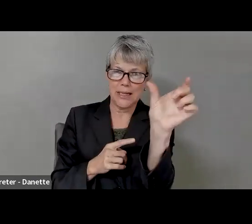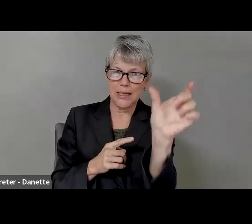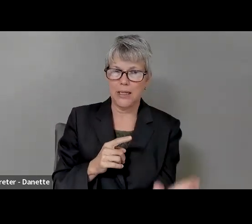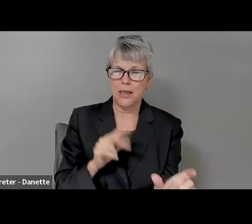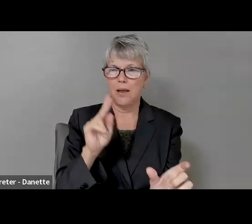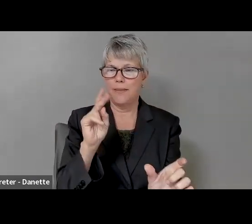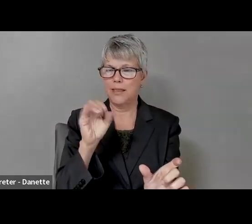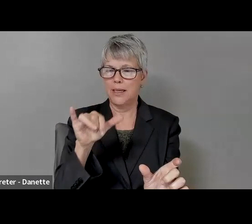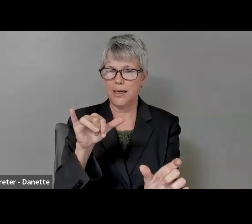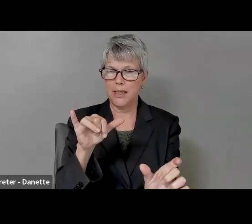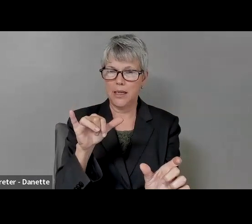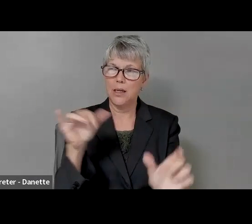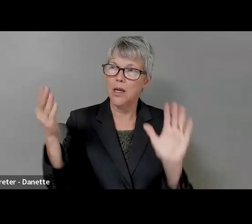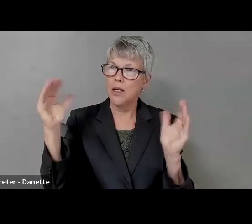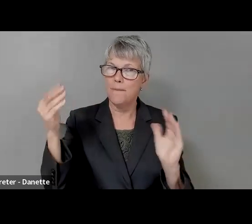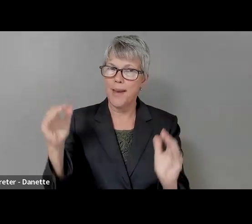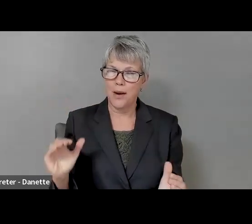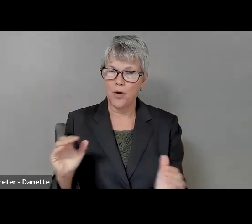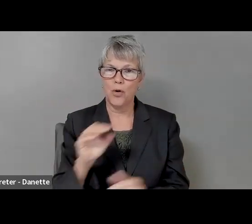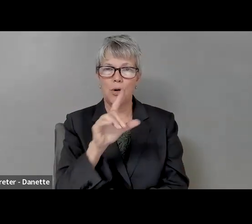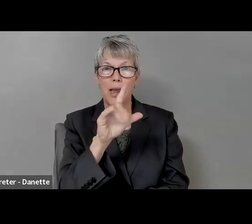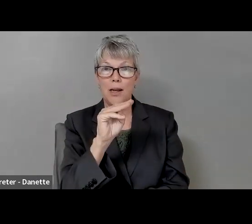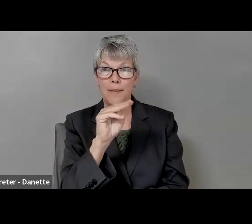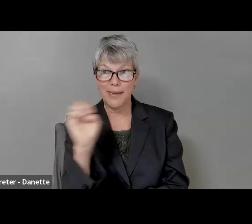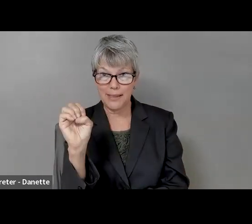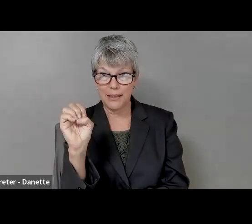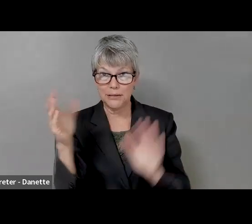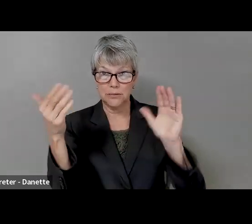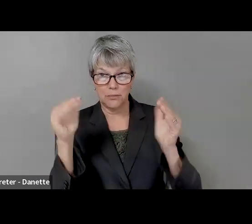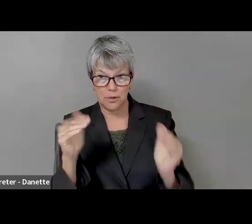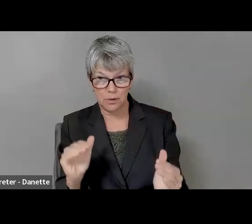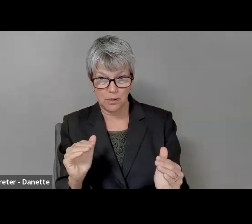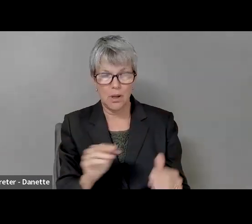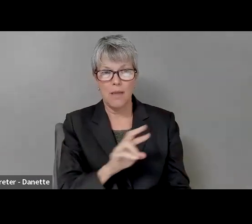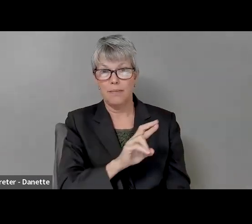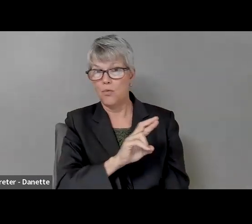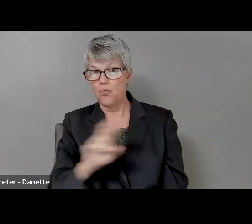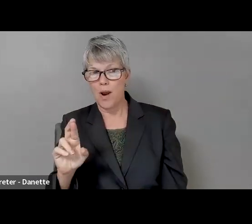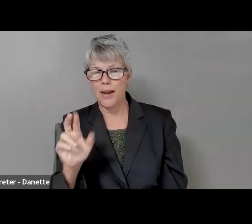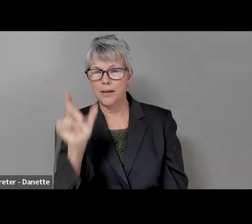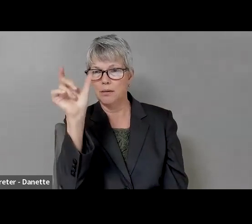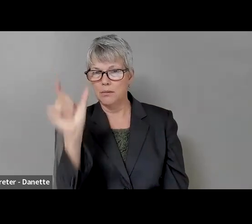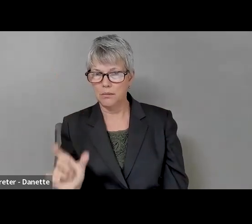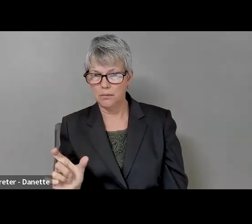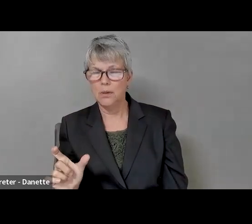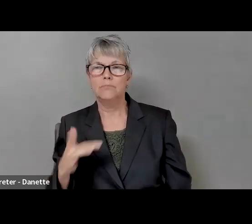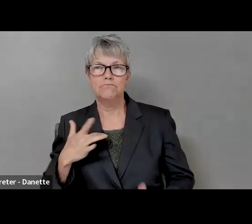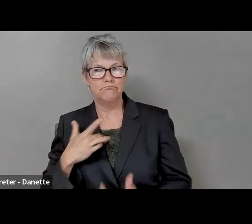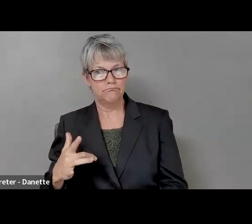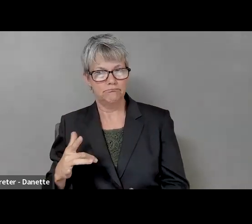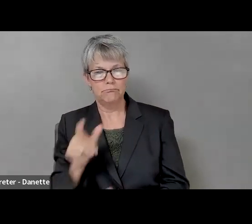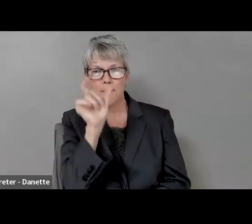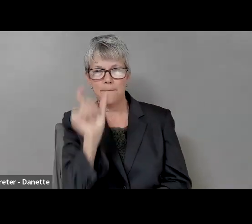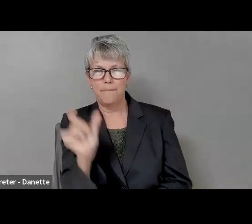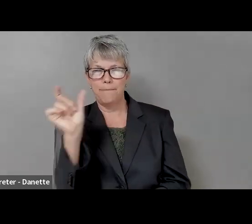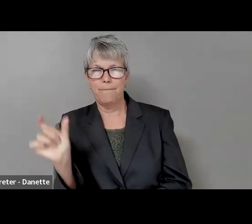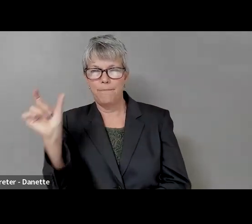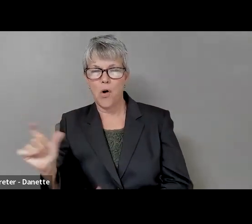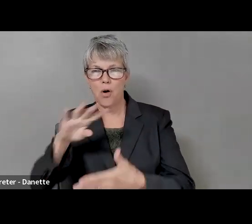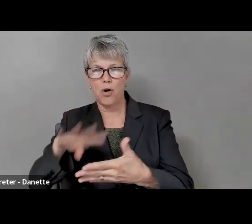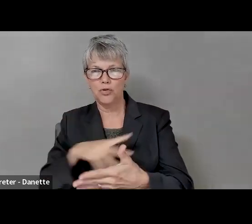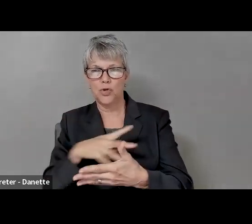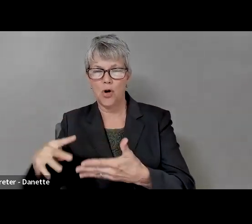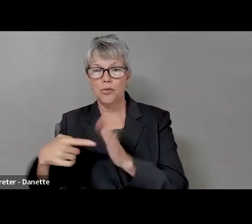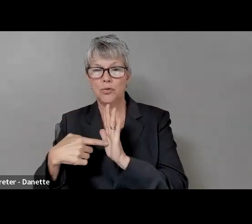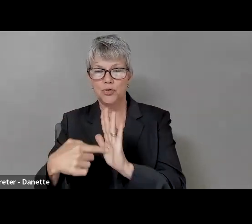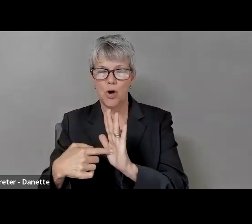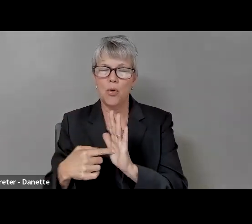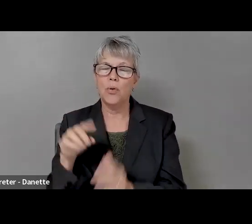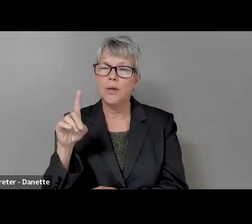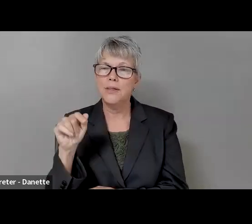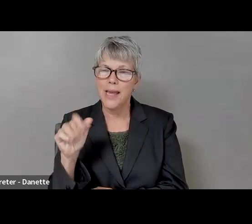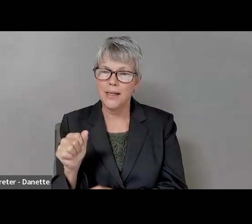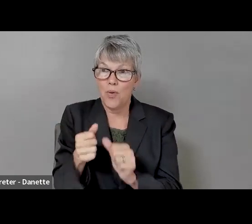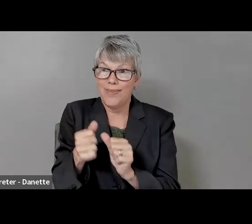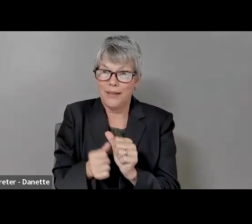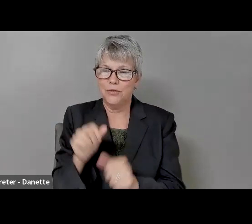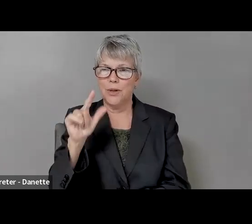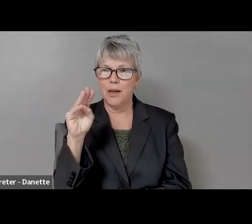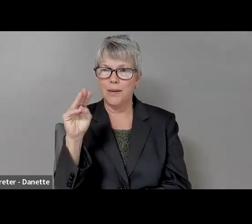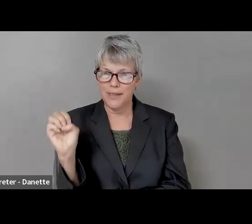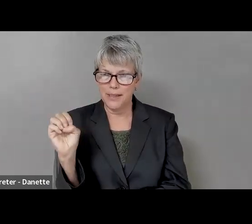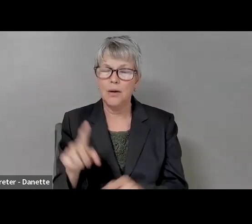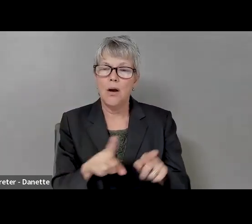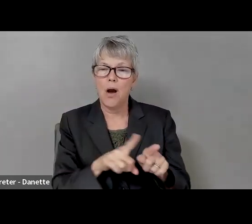Kelly Crosbie (she/her): um all the elements to one another, and then you will see on the right-hand side, usually of our chart, where we show data specific to each lem, and we also try to break the data down into some.